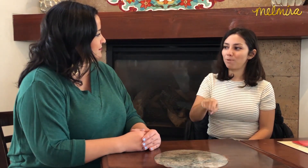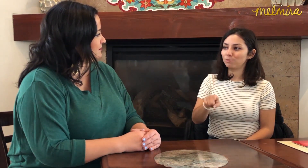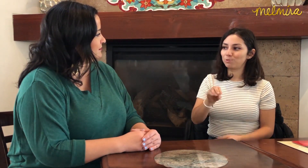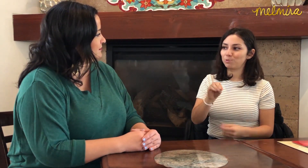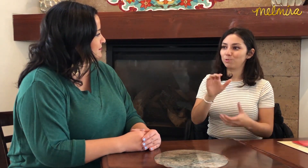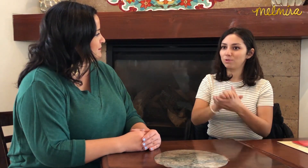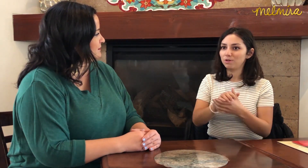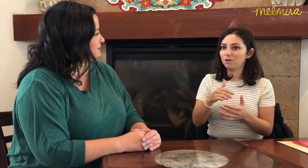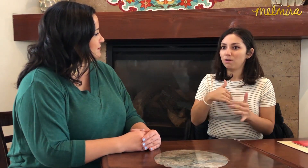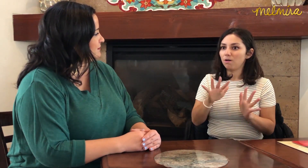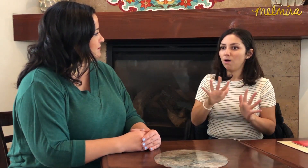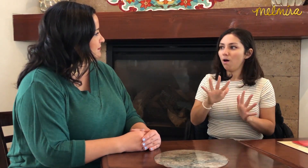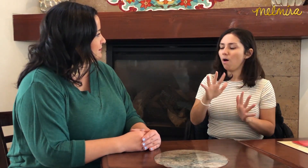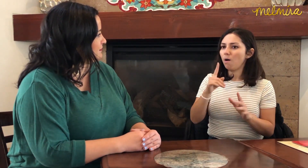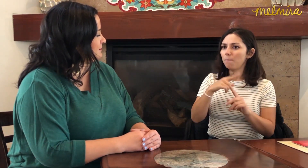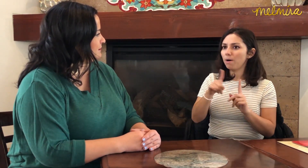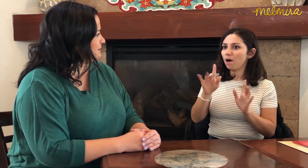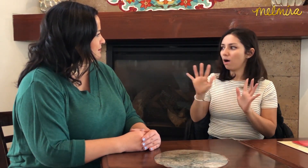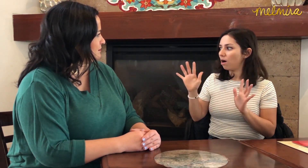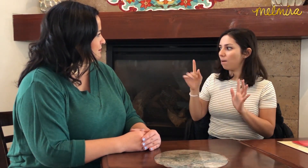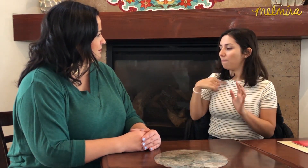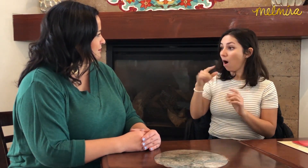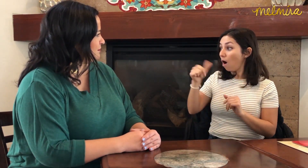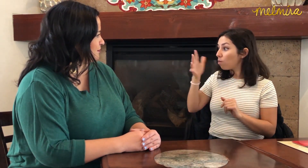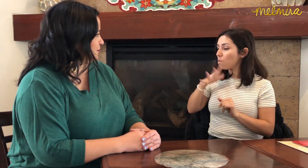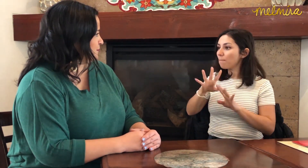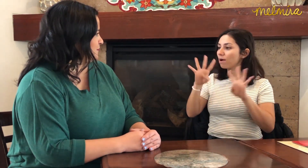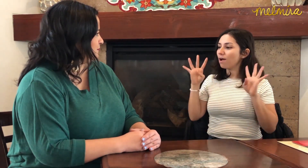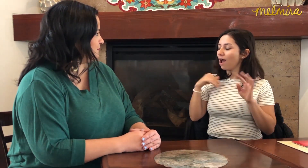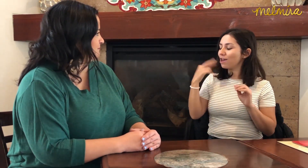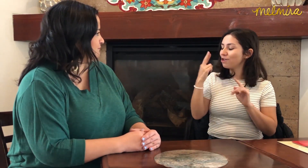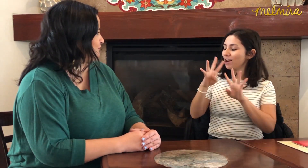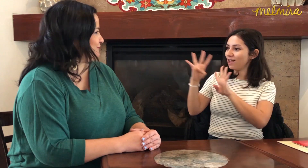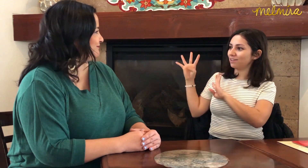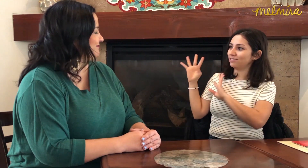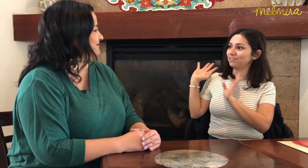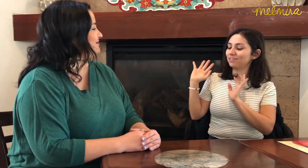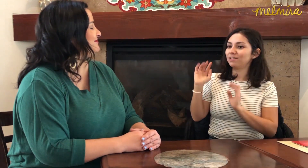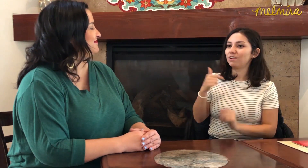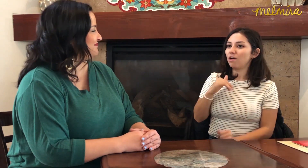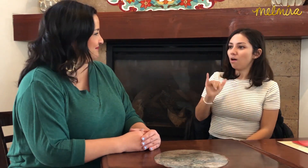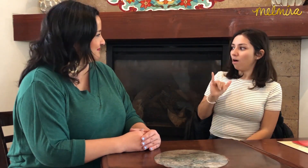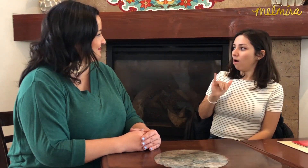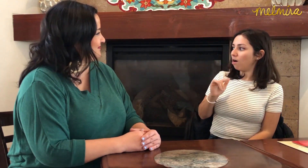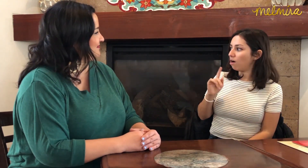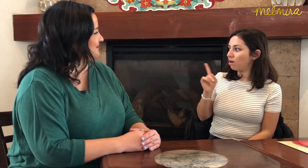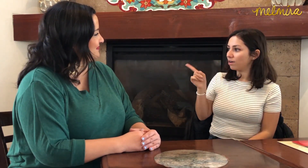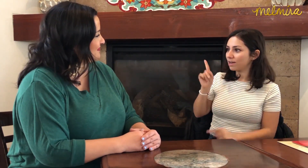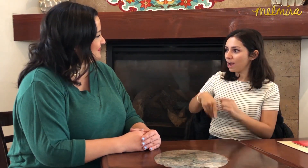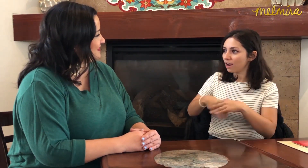"No, you're not supposed to do that, no touching." My female friends and I didn't realize that. I said, "Oh, you're not supposed to touch this